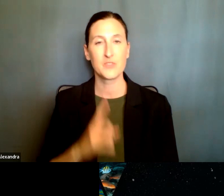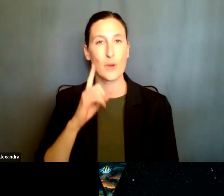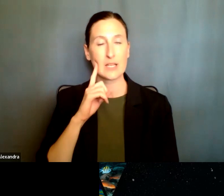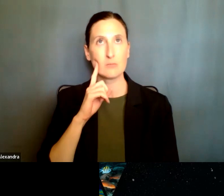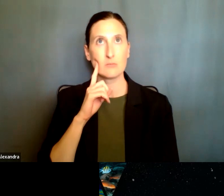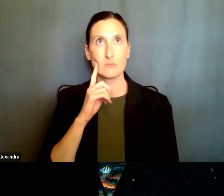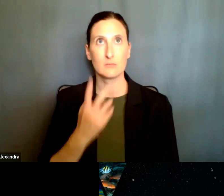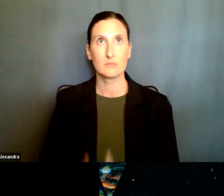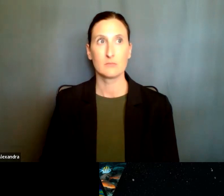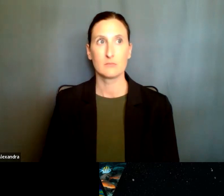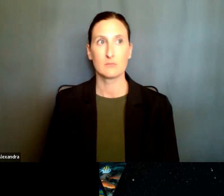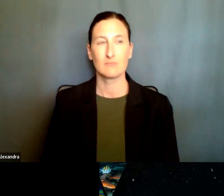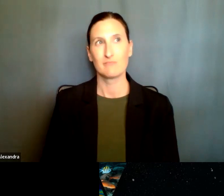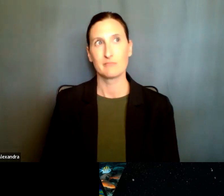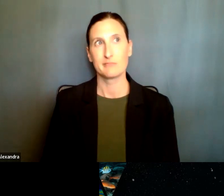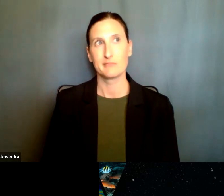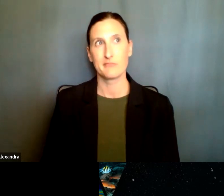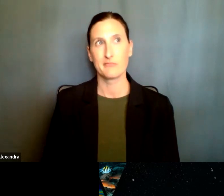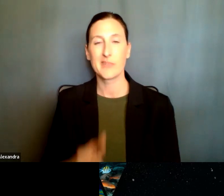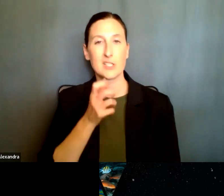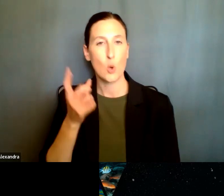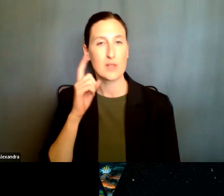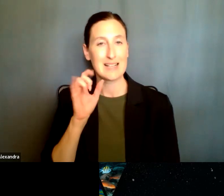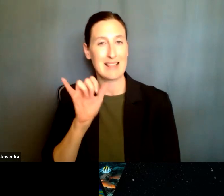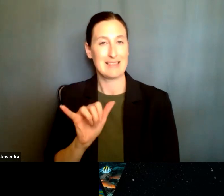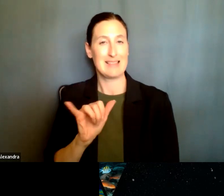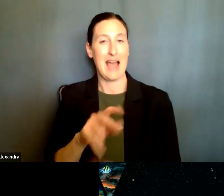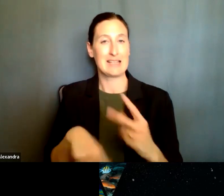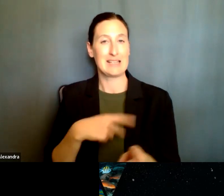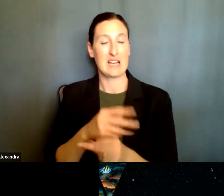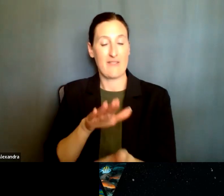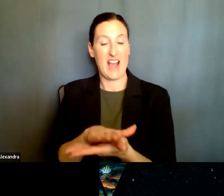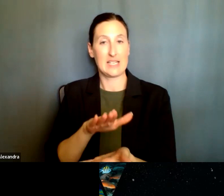I don't think that academic oversight, it would be certainly in DMS,